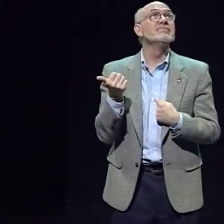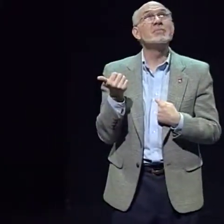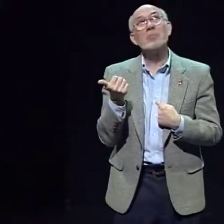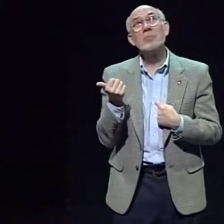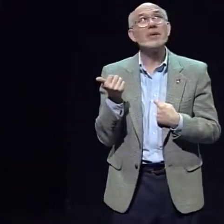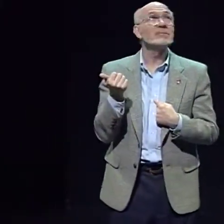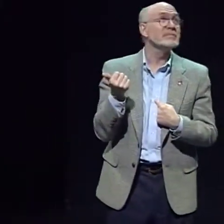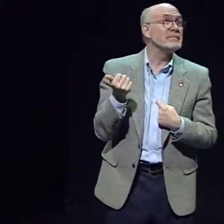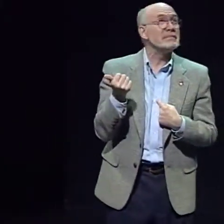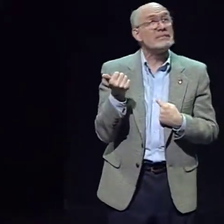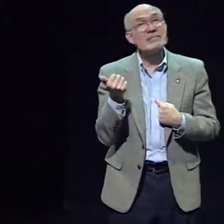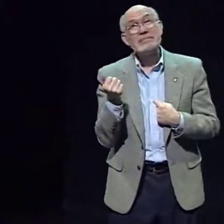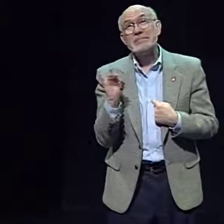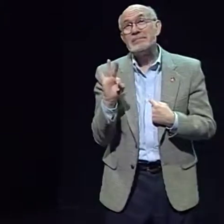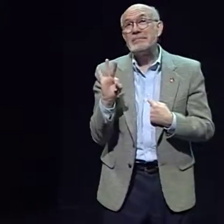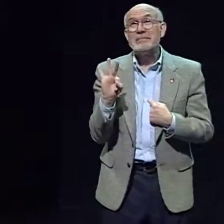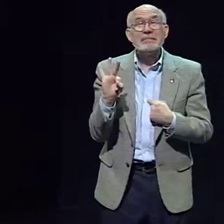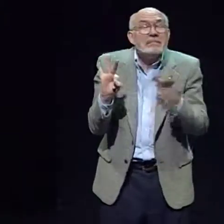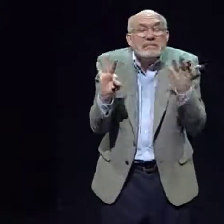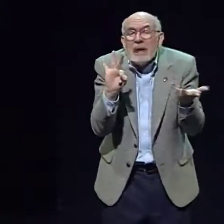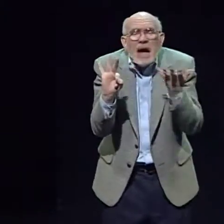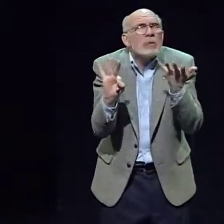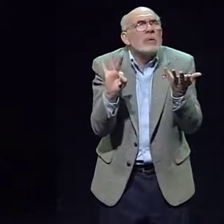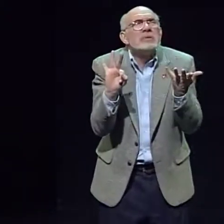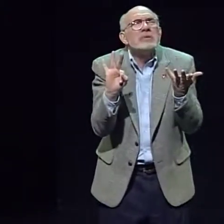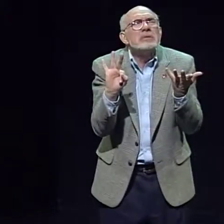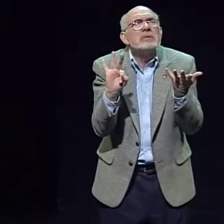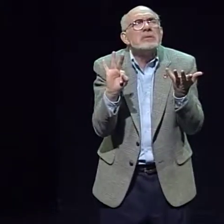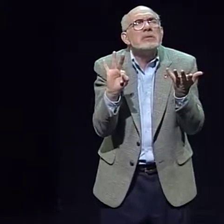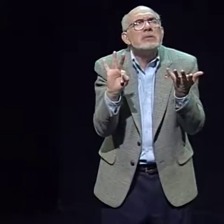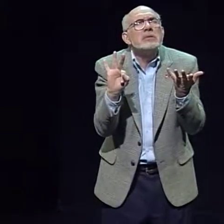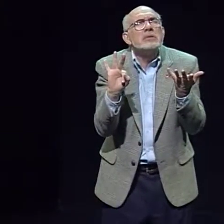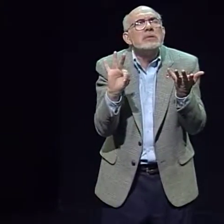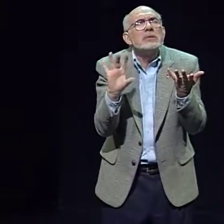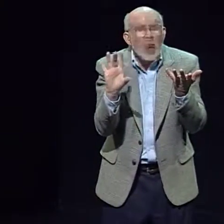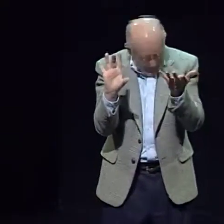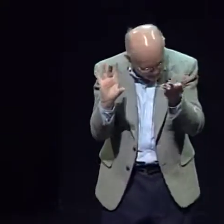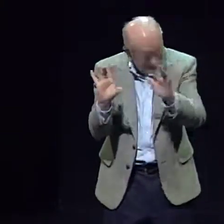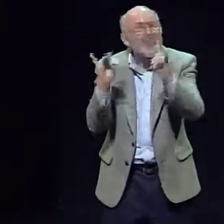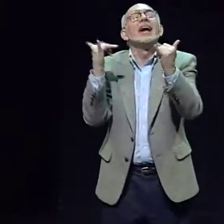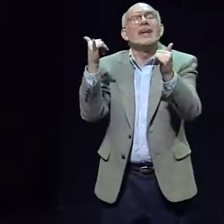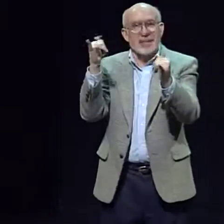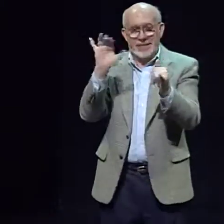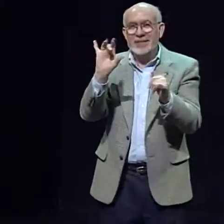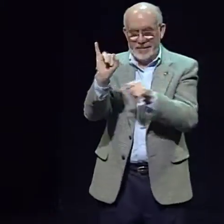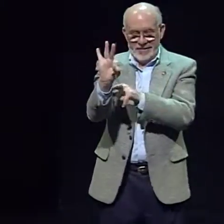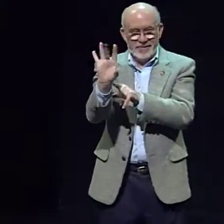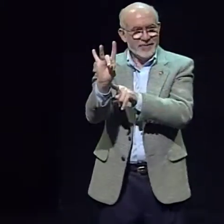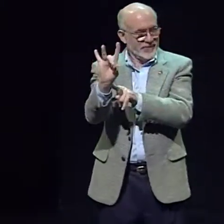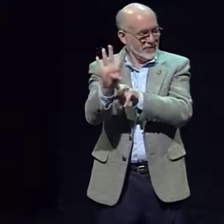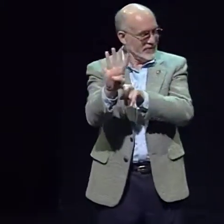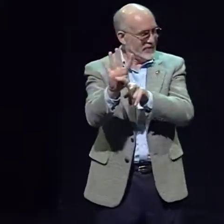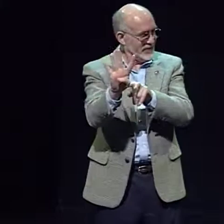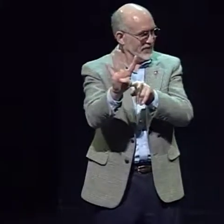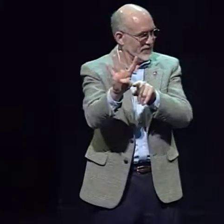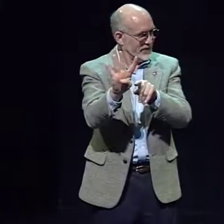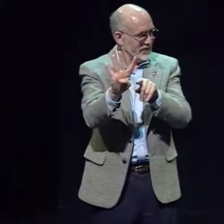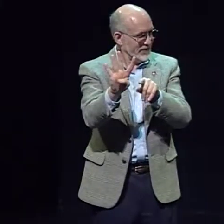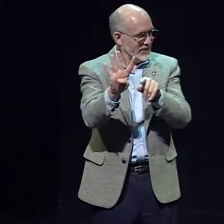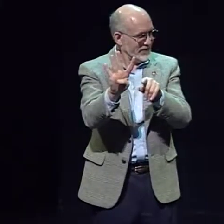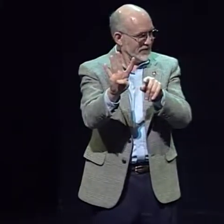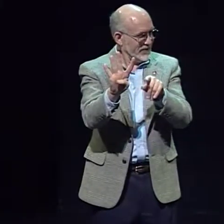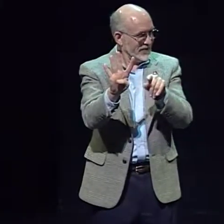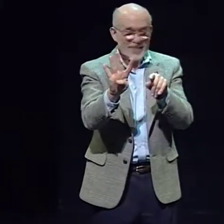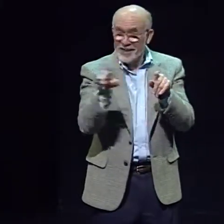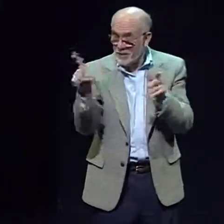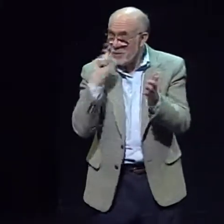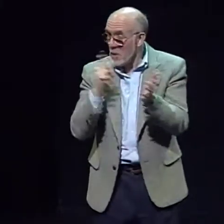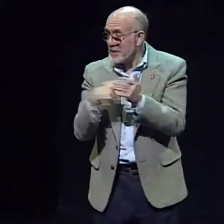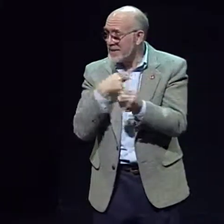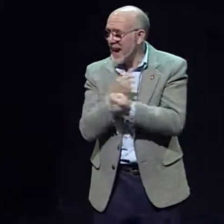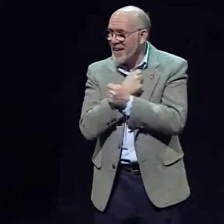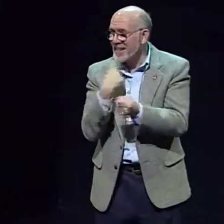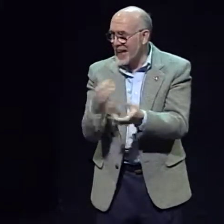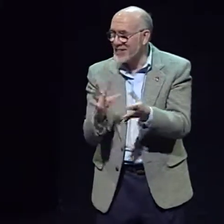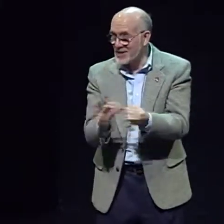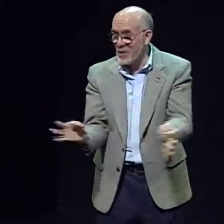BACK IN 19--LET'S SEE. I MUST HAVE BEEN--YEAH, YEAH, 1984.